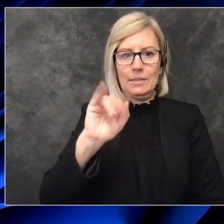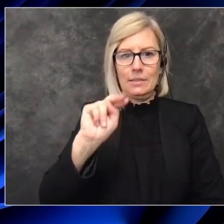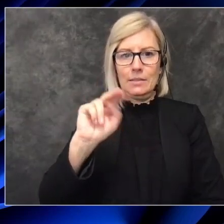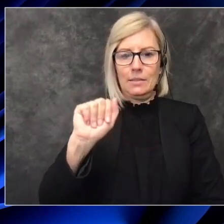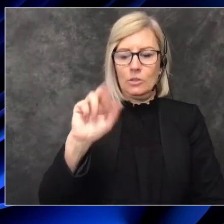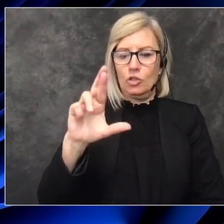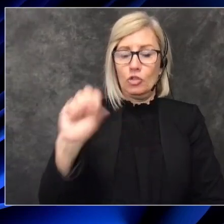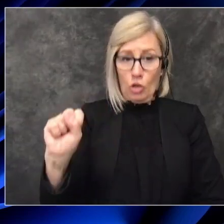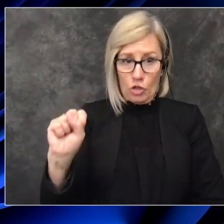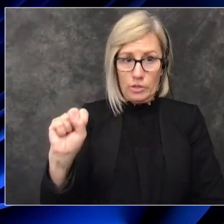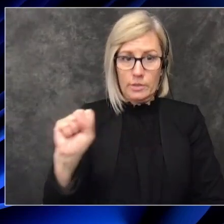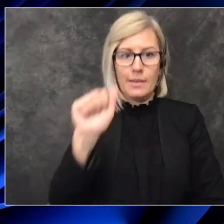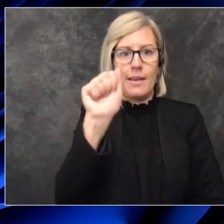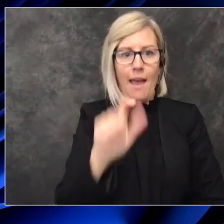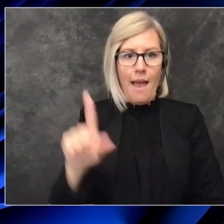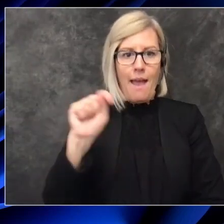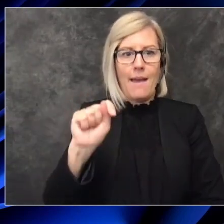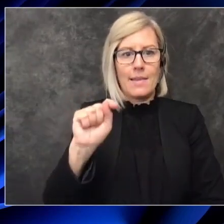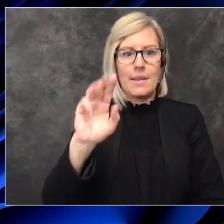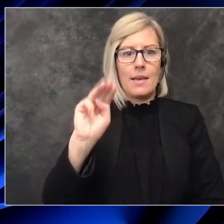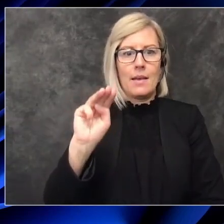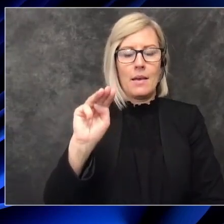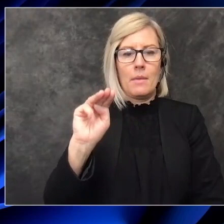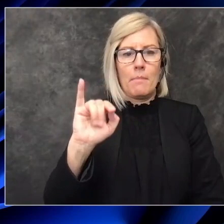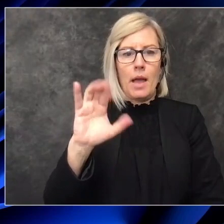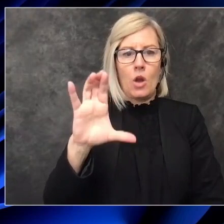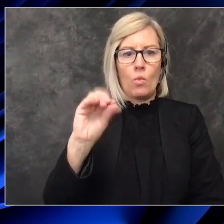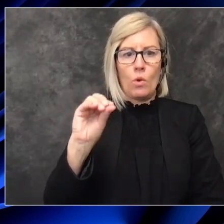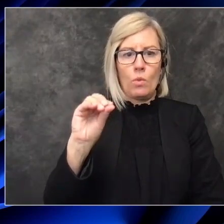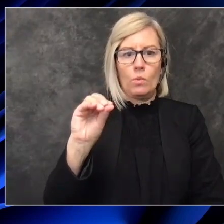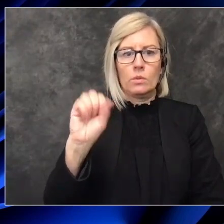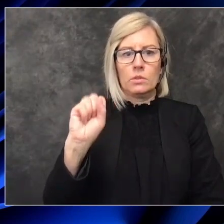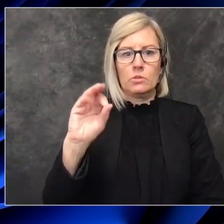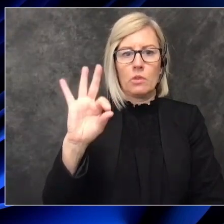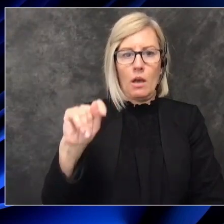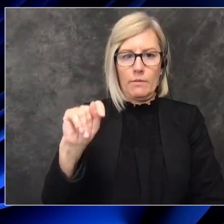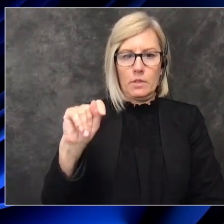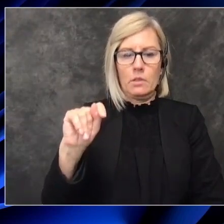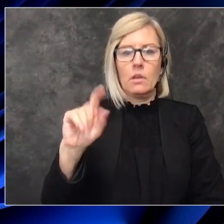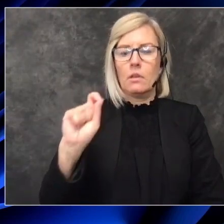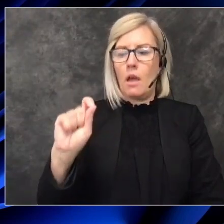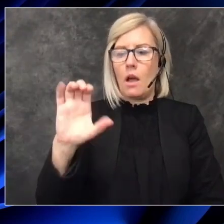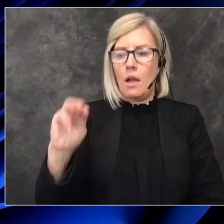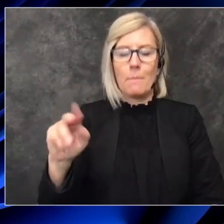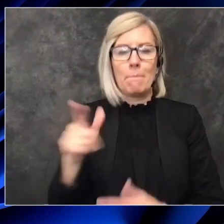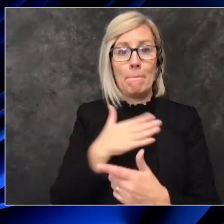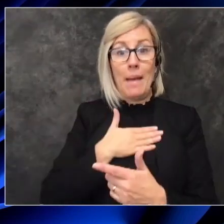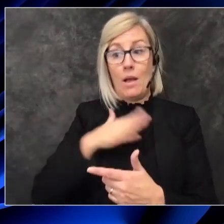AccWebinars@microsoft.com. One of my colleagues is watching the inbox right now and then.